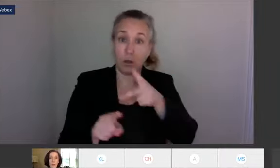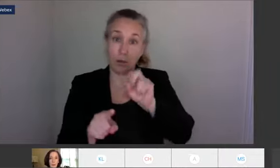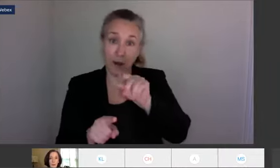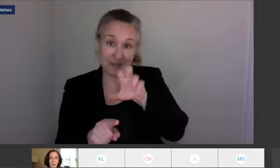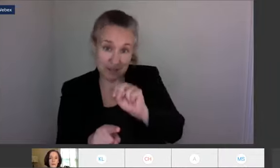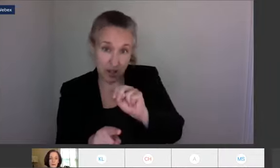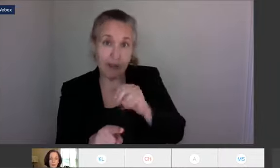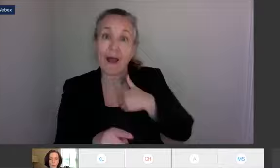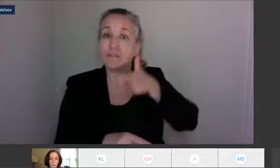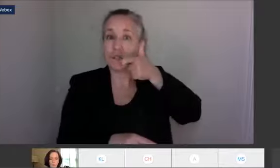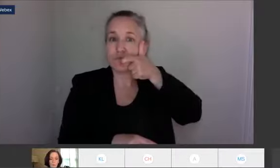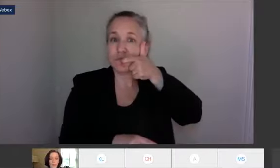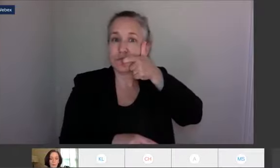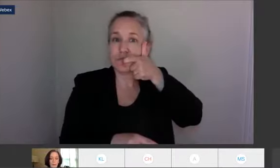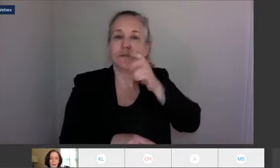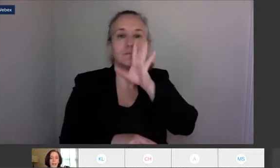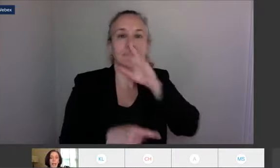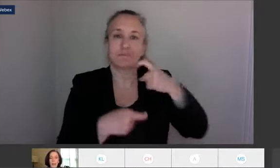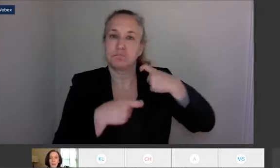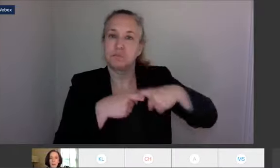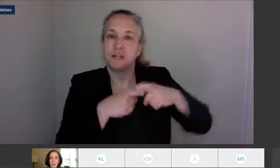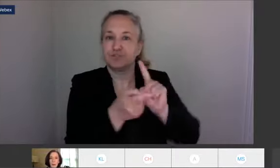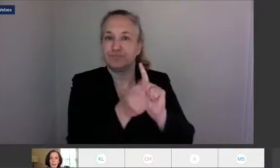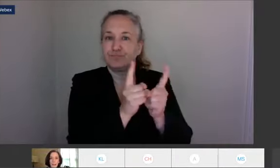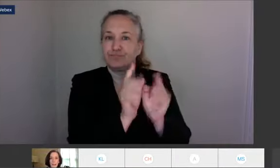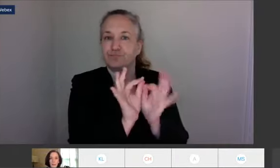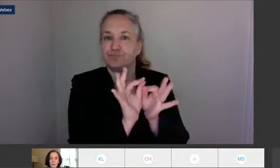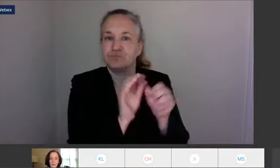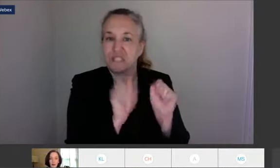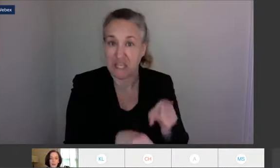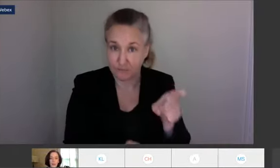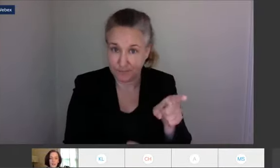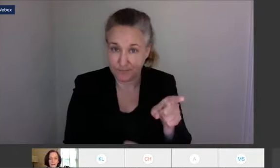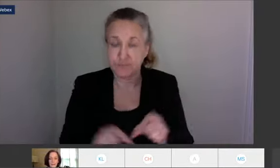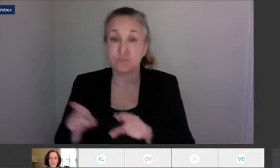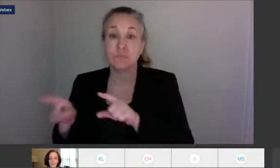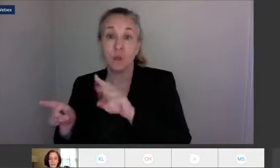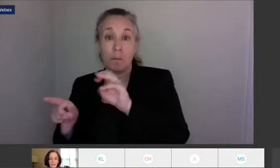operators available at our Montgomery County Community College testing site